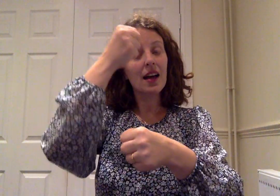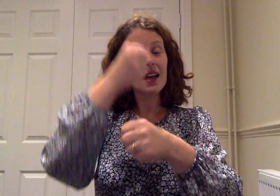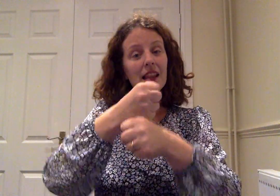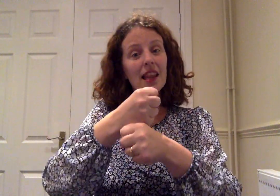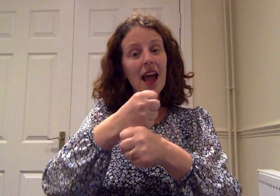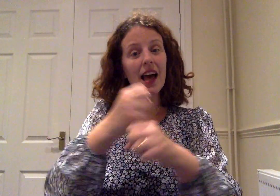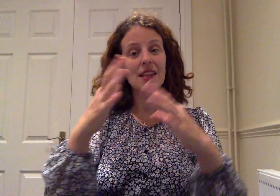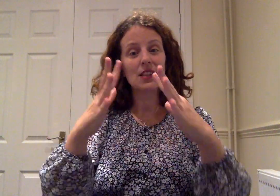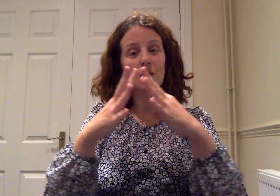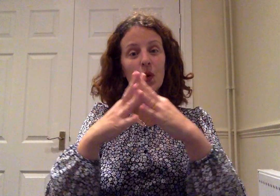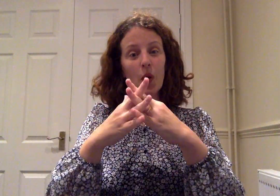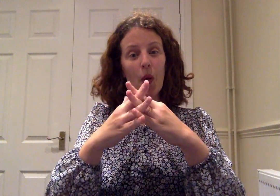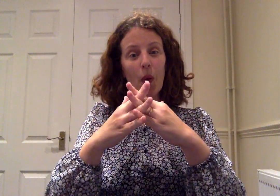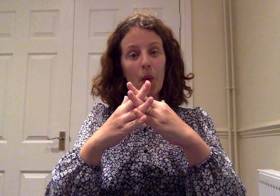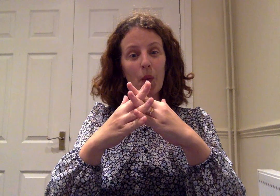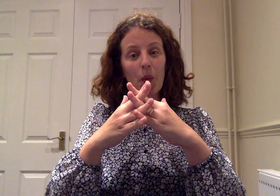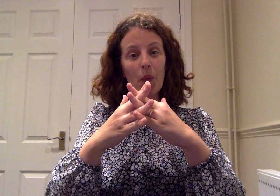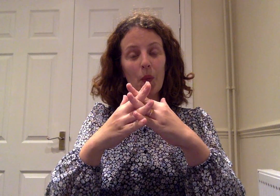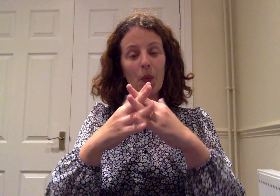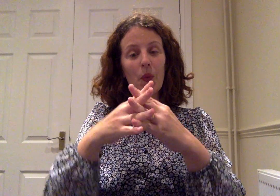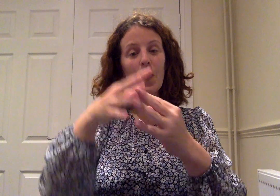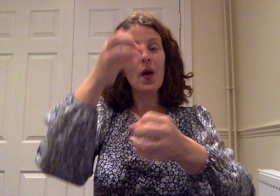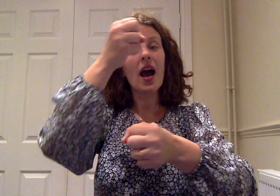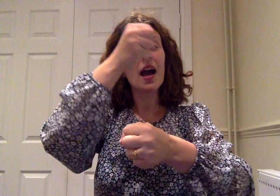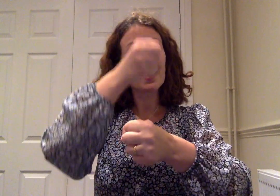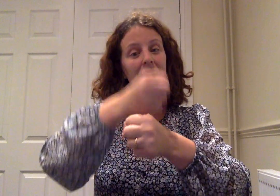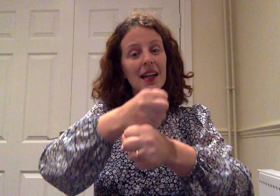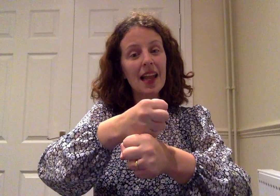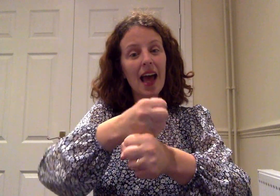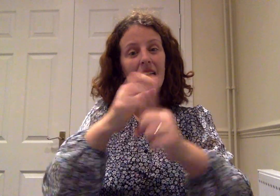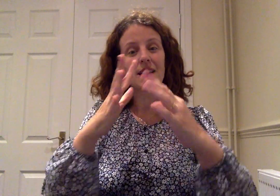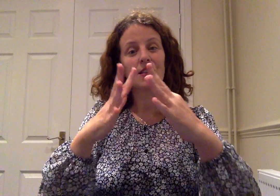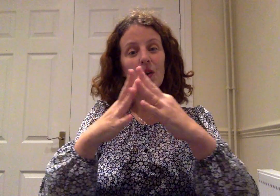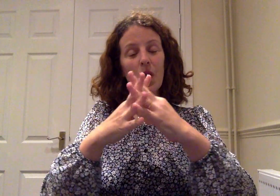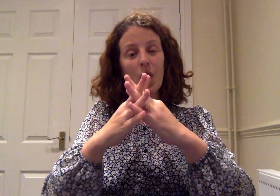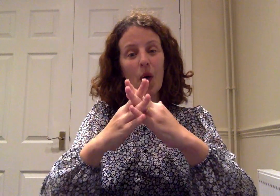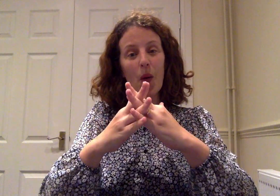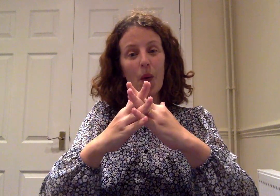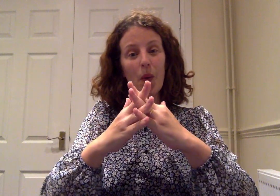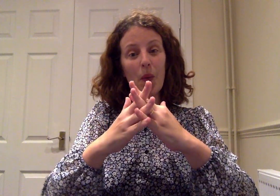Glasgow